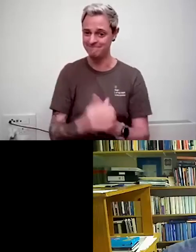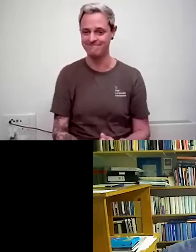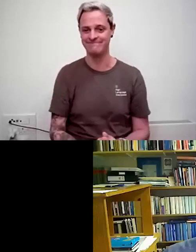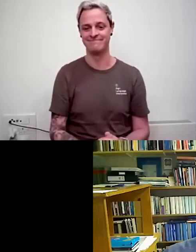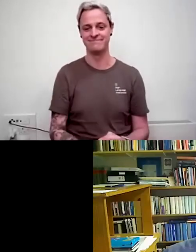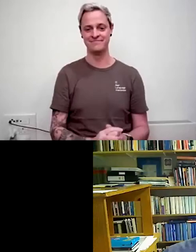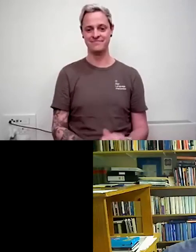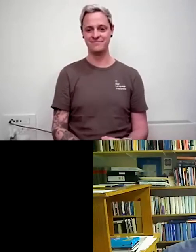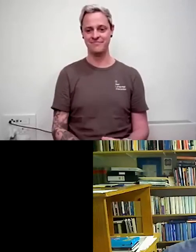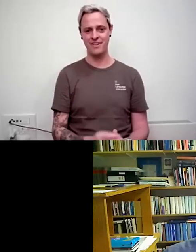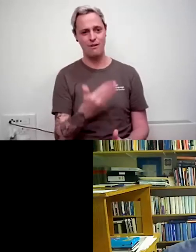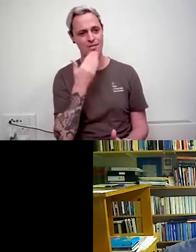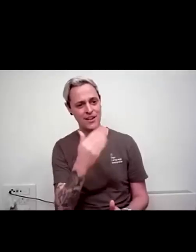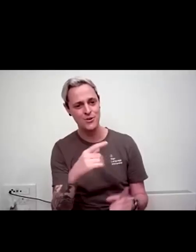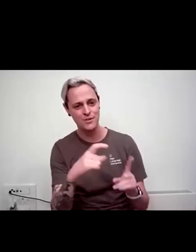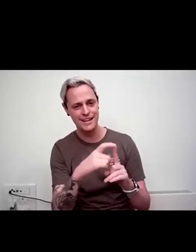[BRIAN] Thanks so much, Denise.